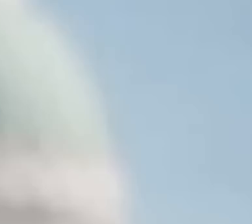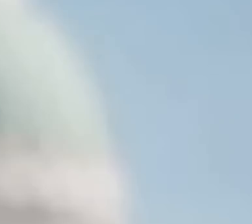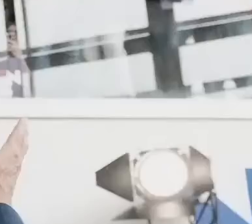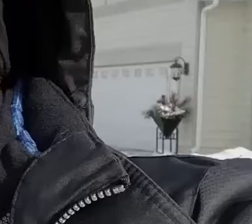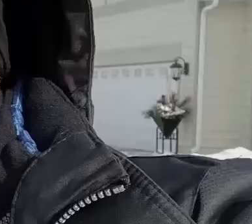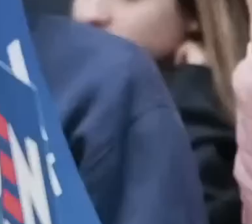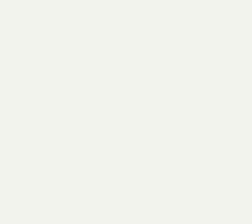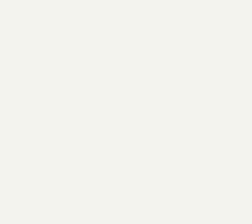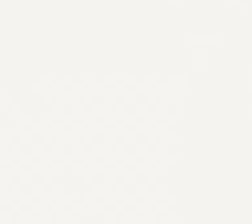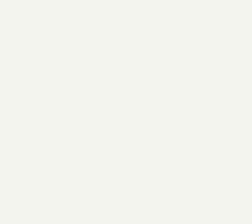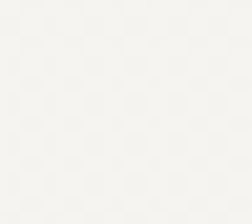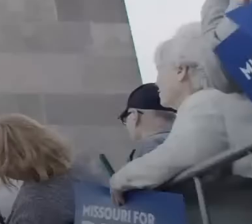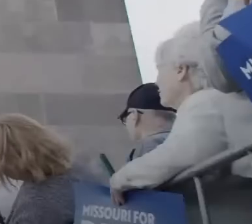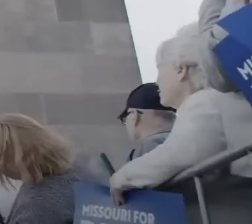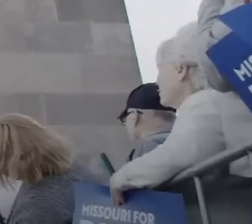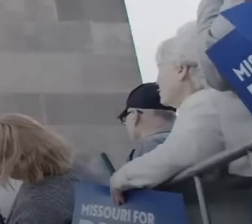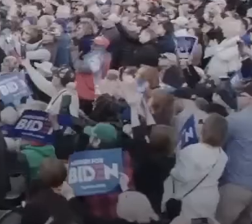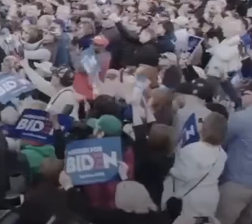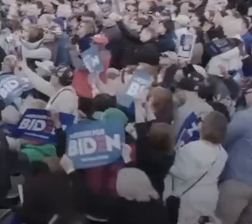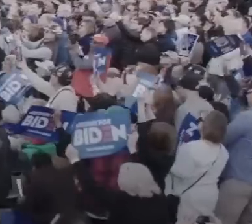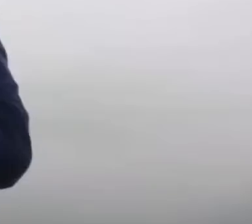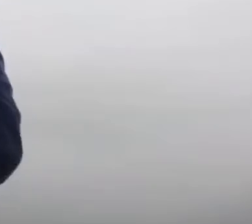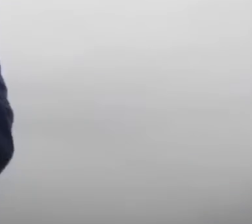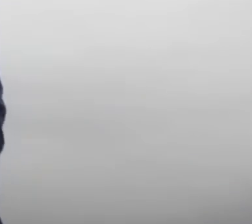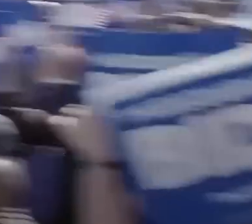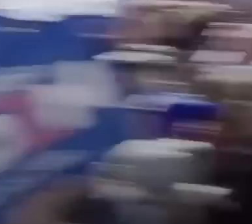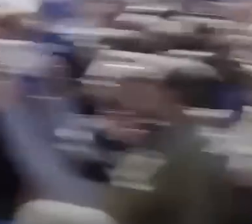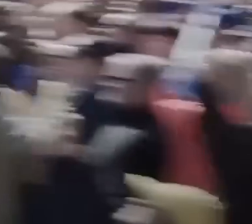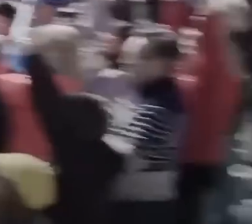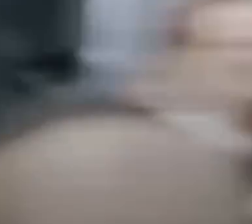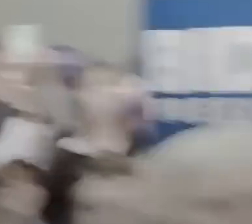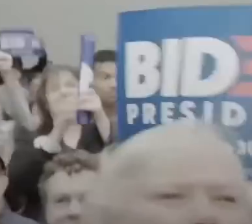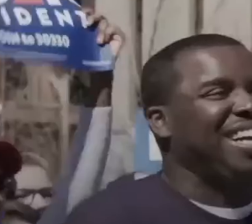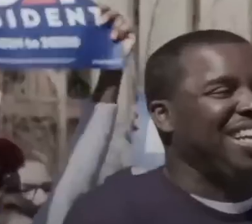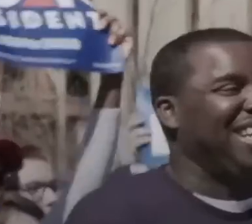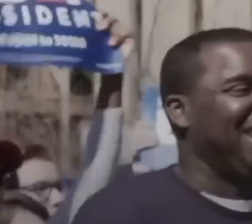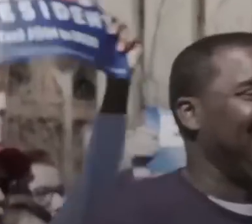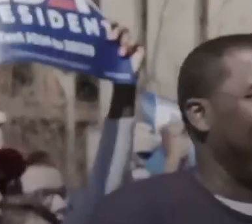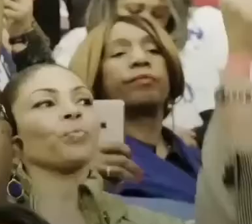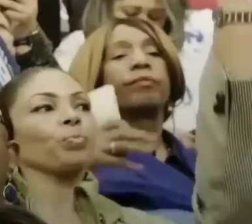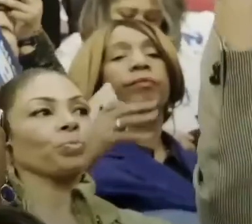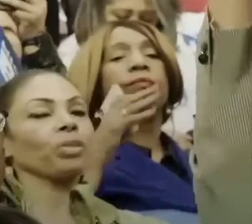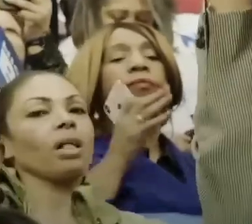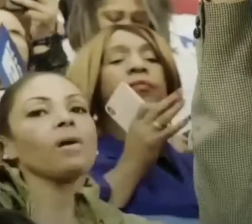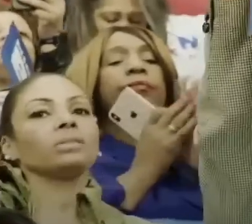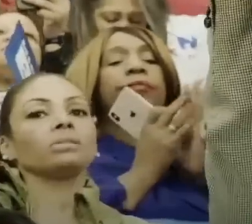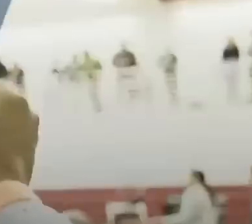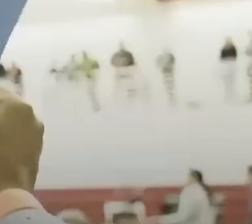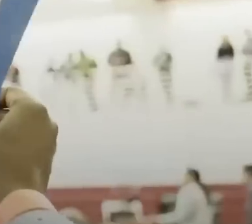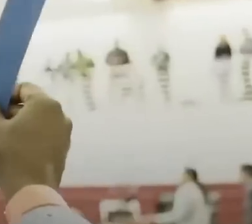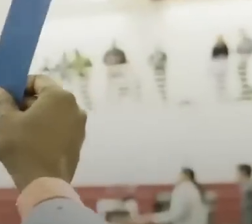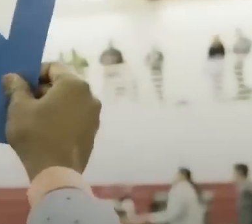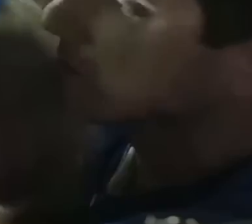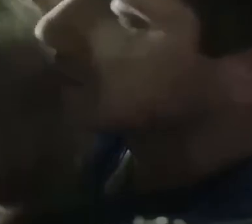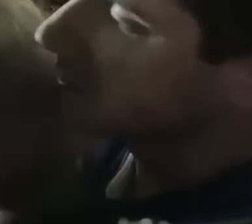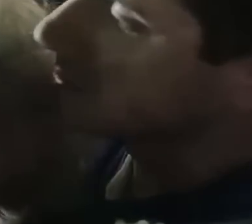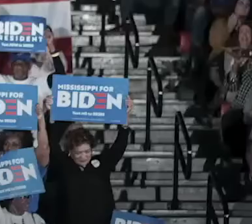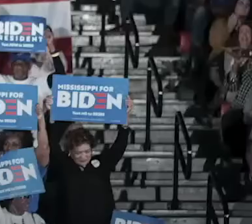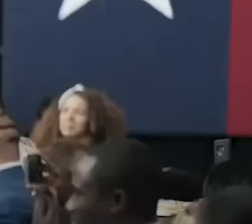BEAT DONALD TRUMP.